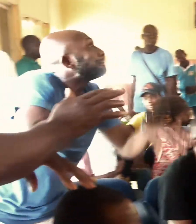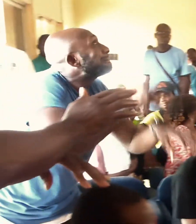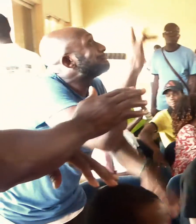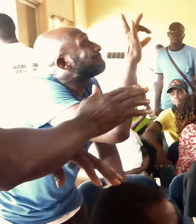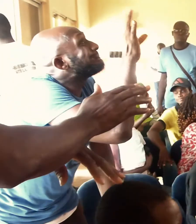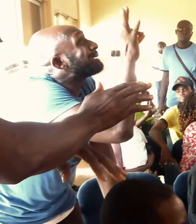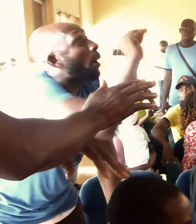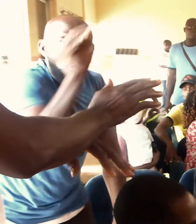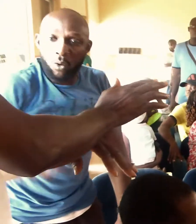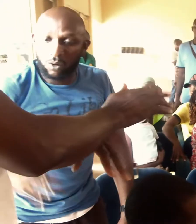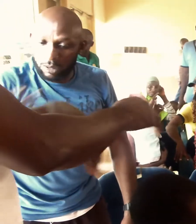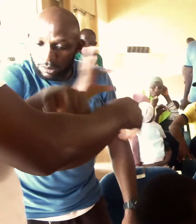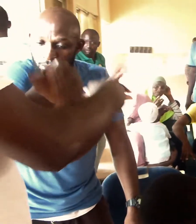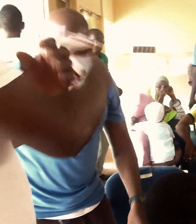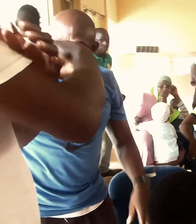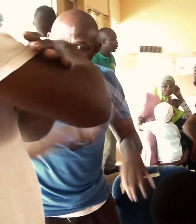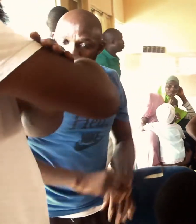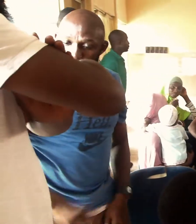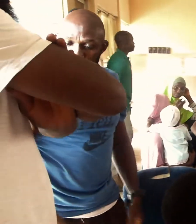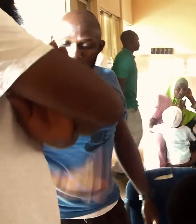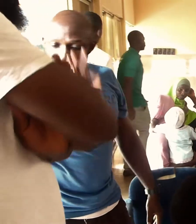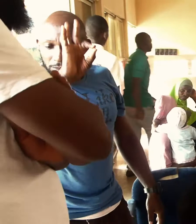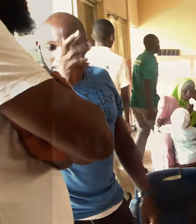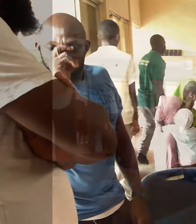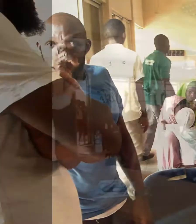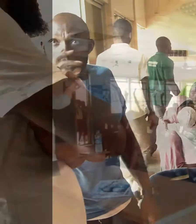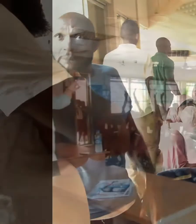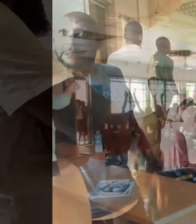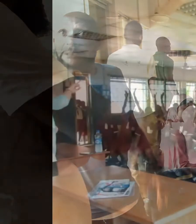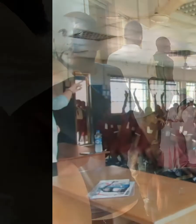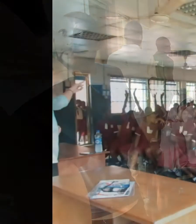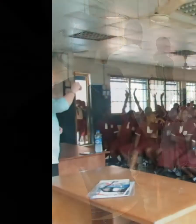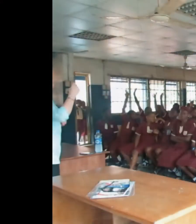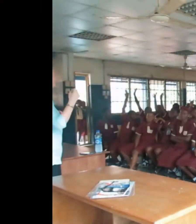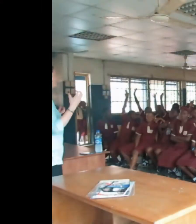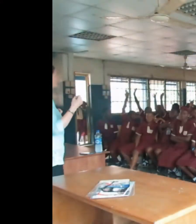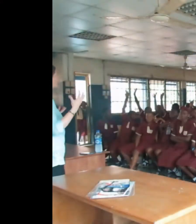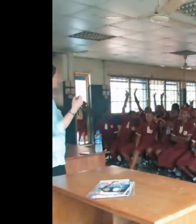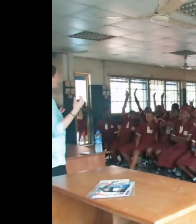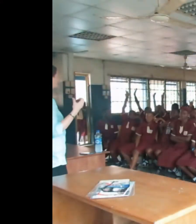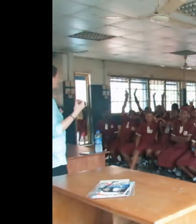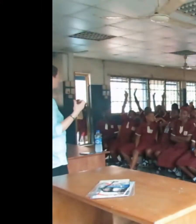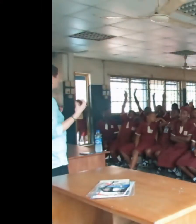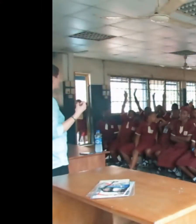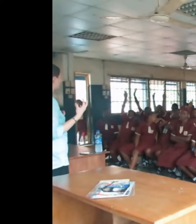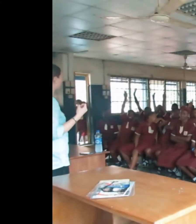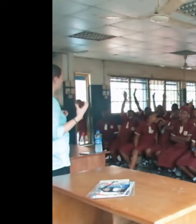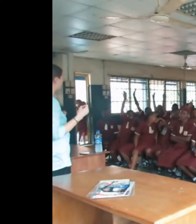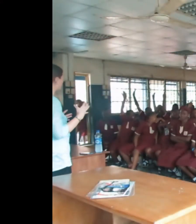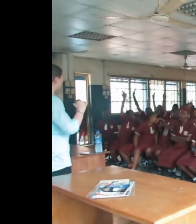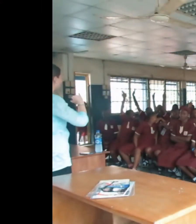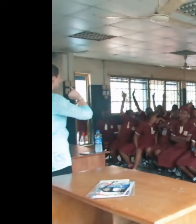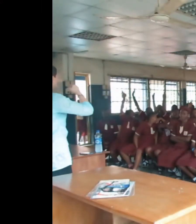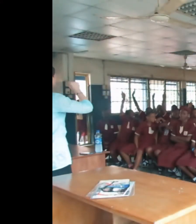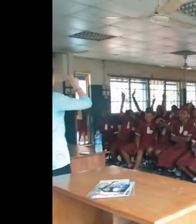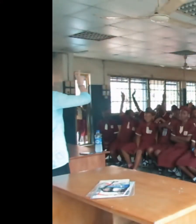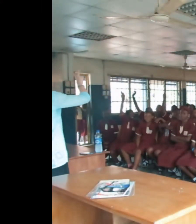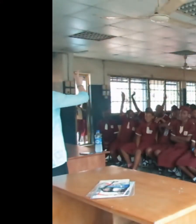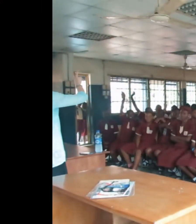existence before the introduction of the foreign one. If there was that, they didn't completely